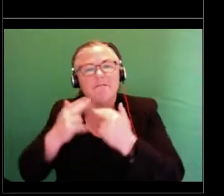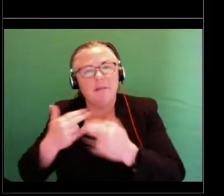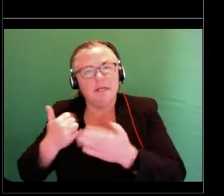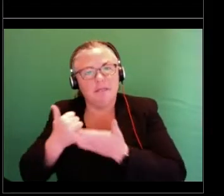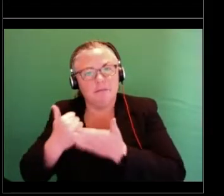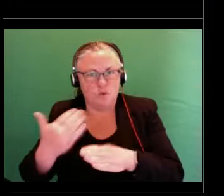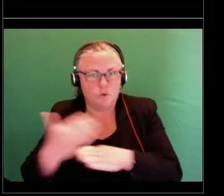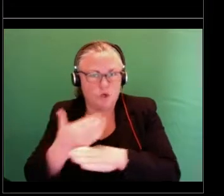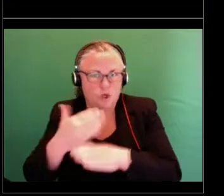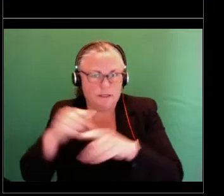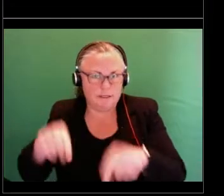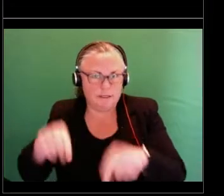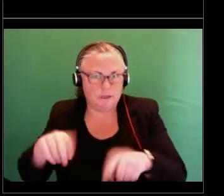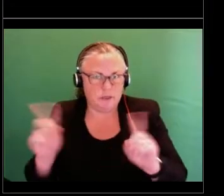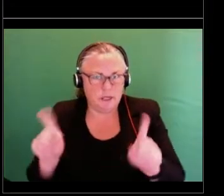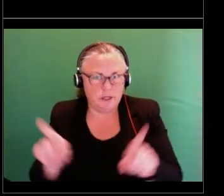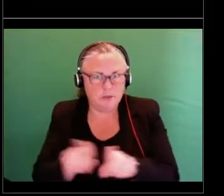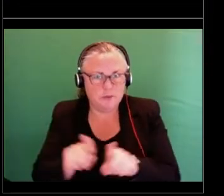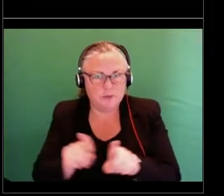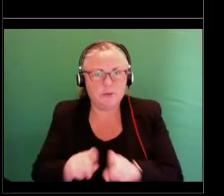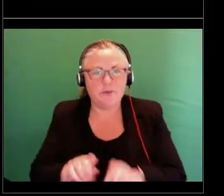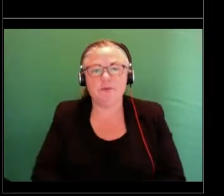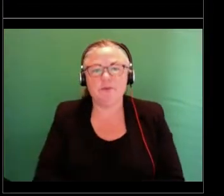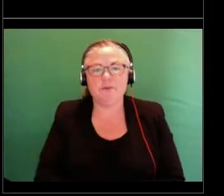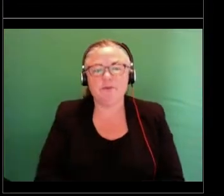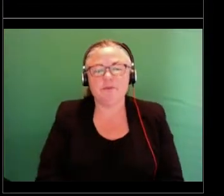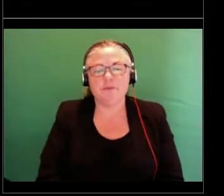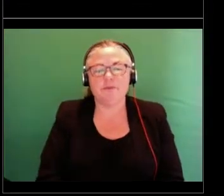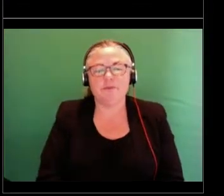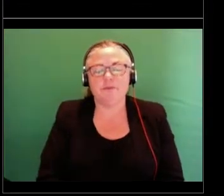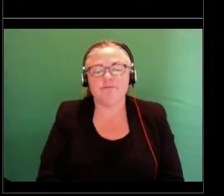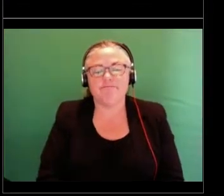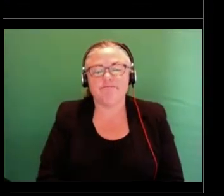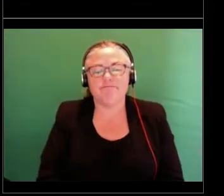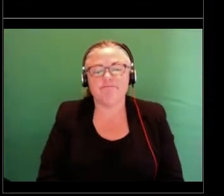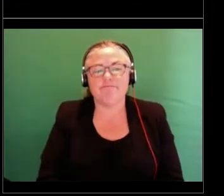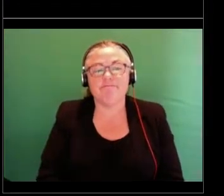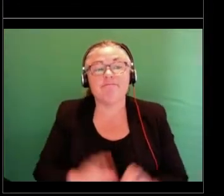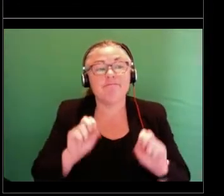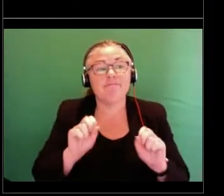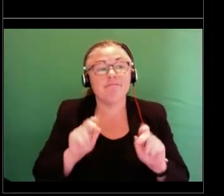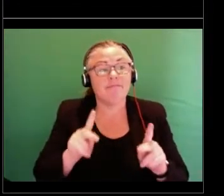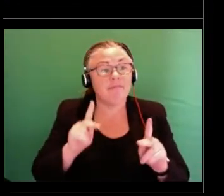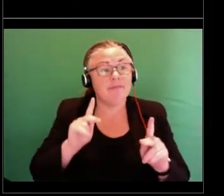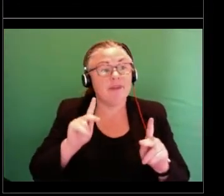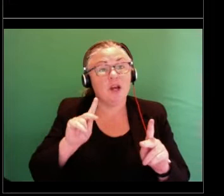The family advocacy and support service. What is it?